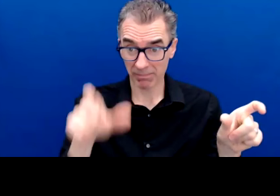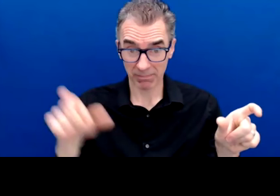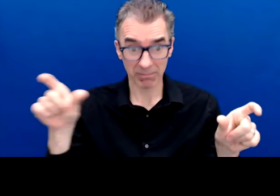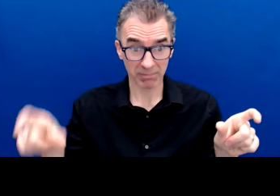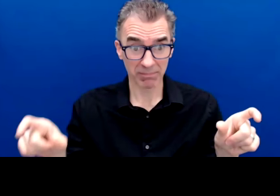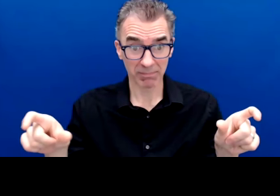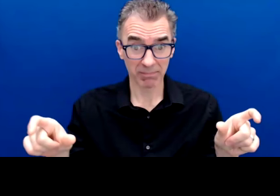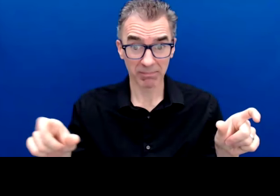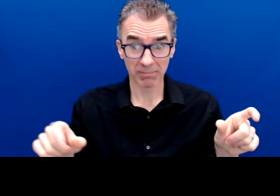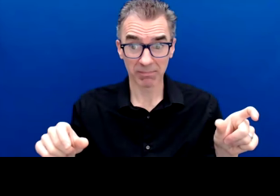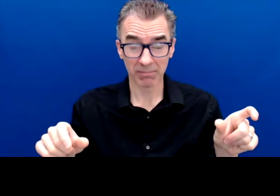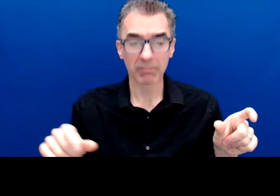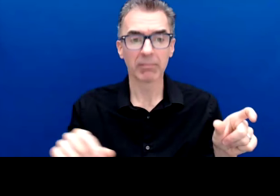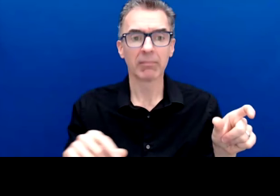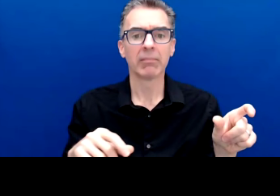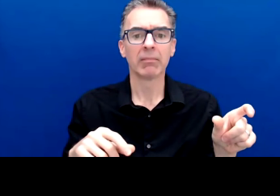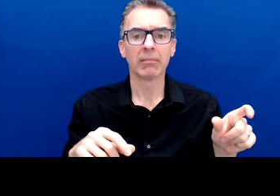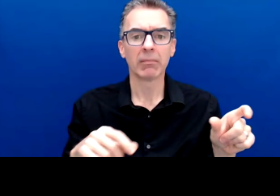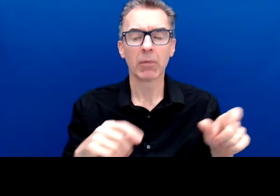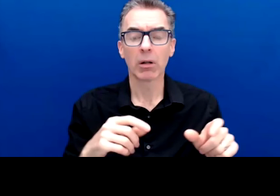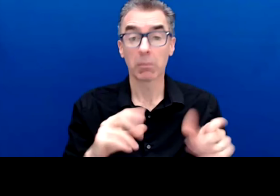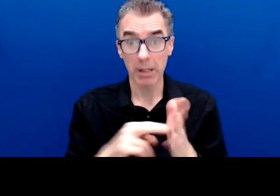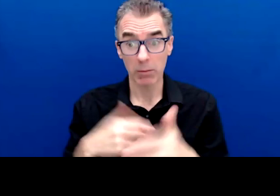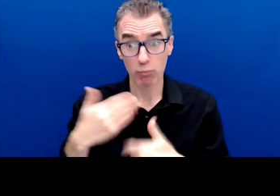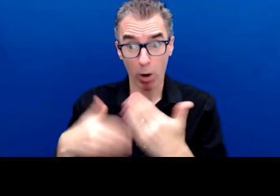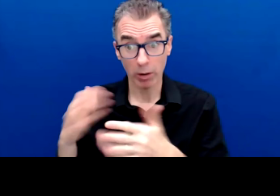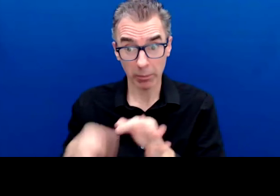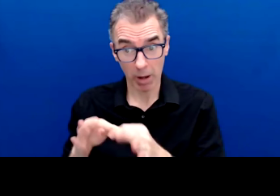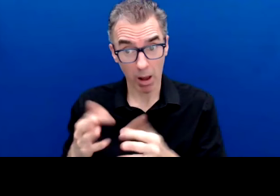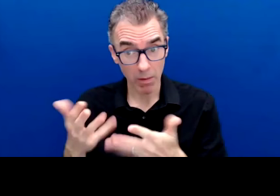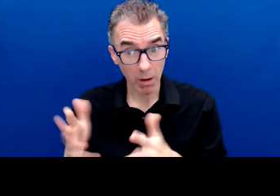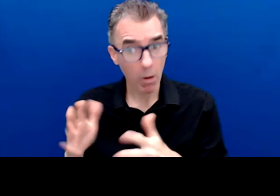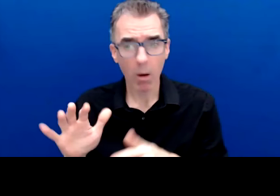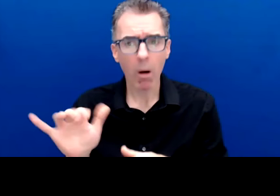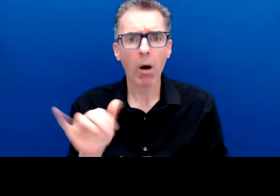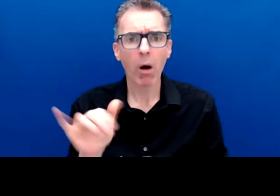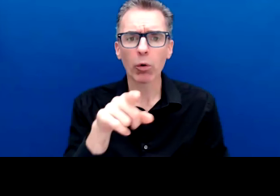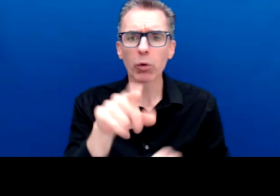not only the progress updates, but also manually throughout the semester